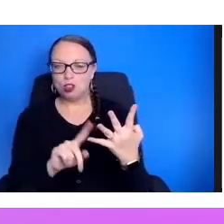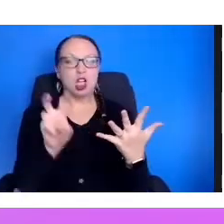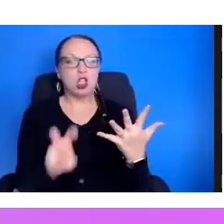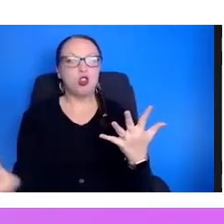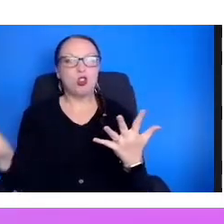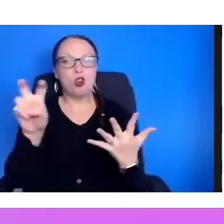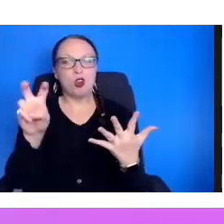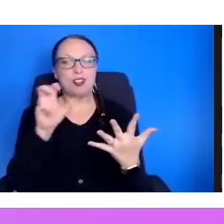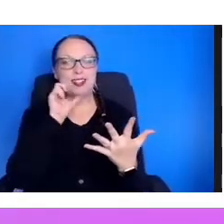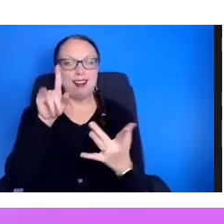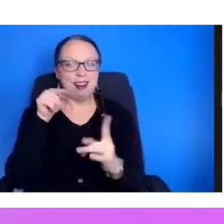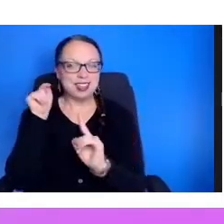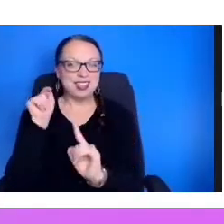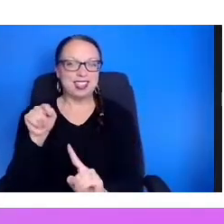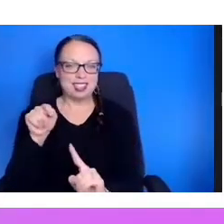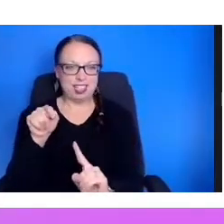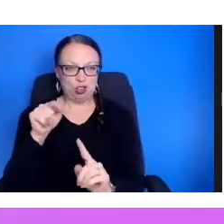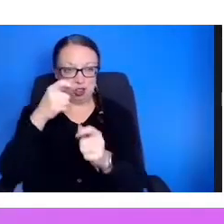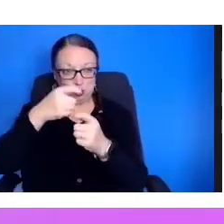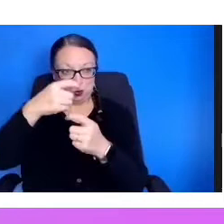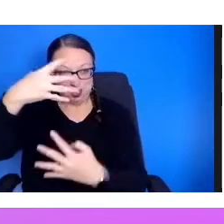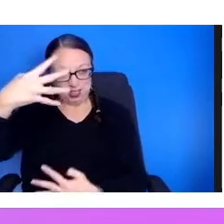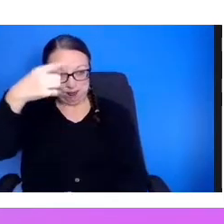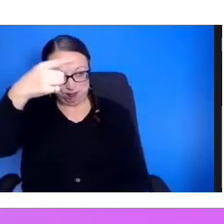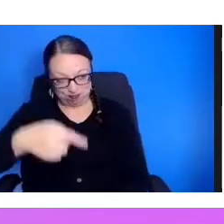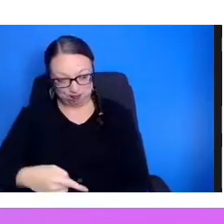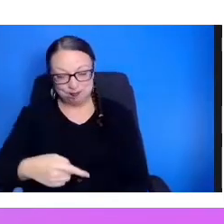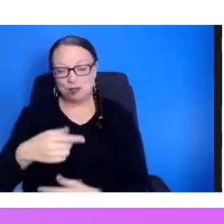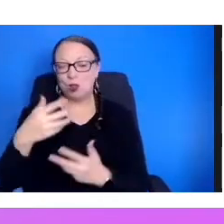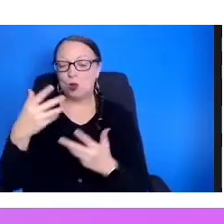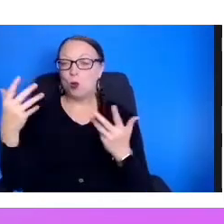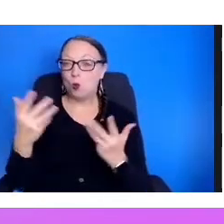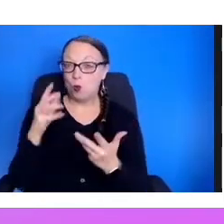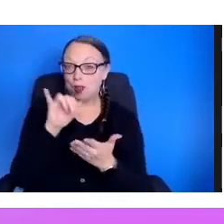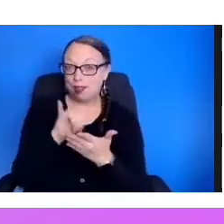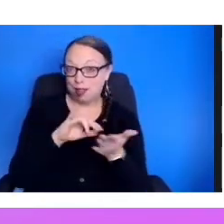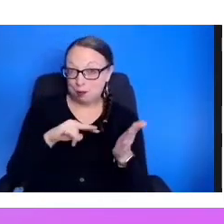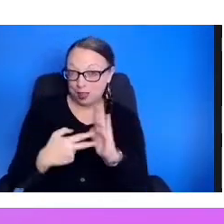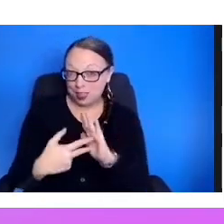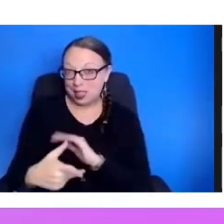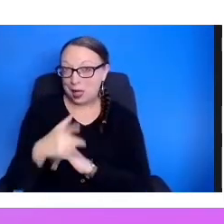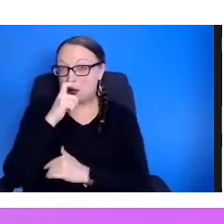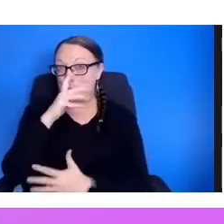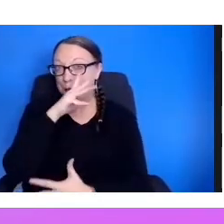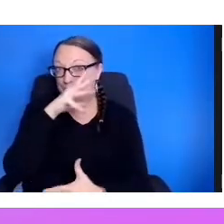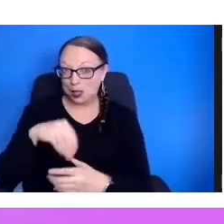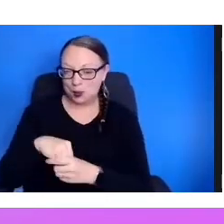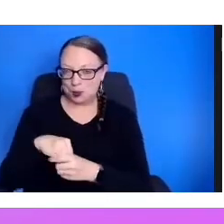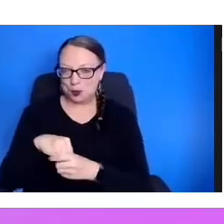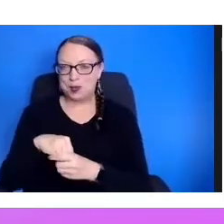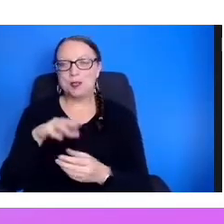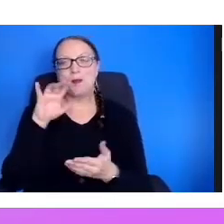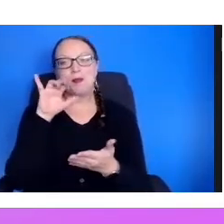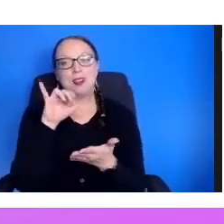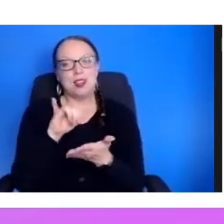Tom this actually has build the what it is and who it includes is really that inclusive insight. What is inclusion?